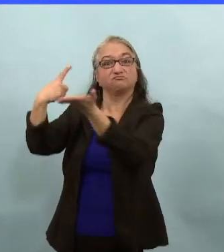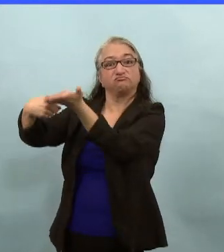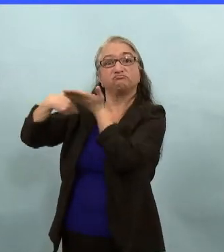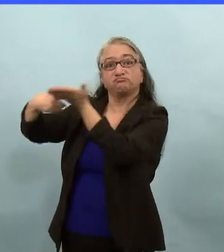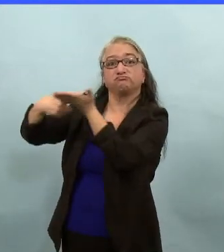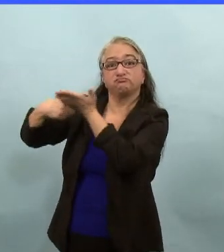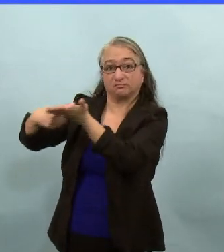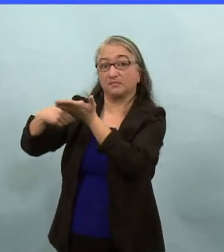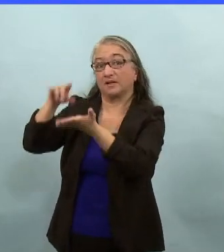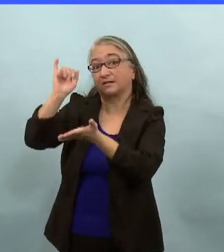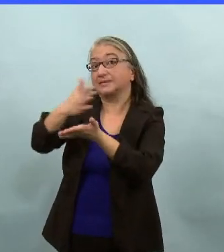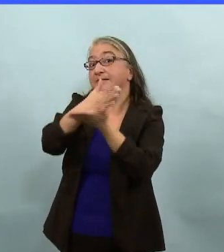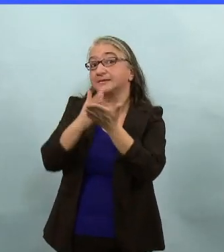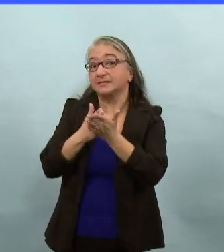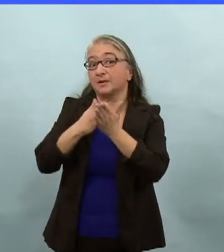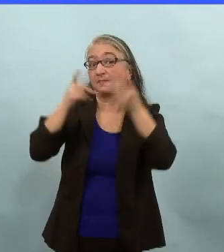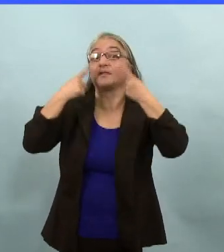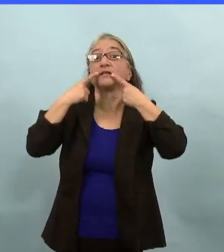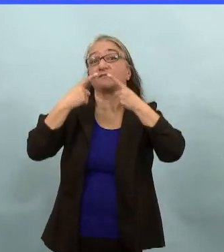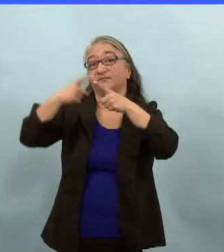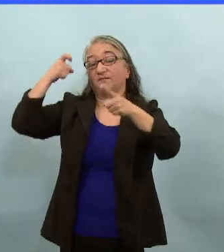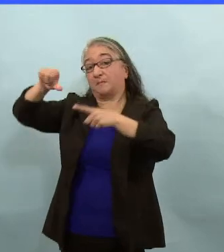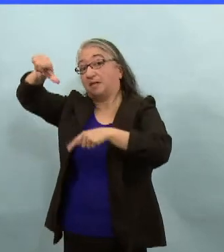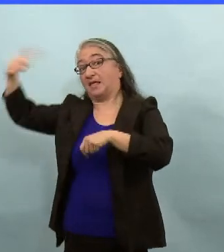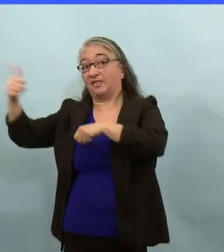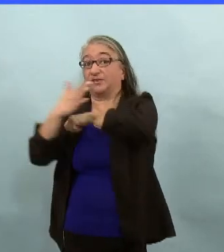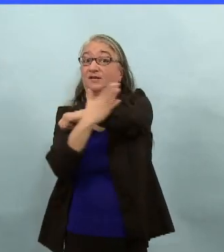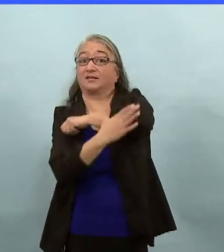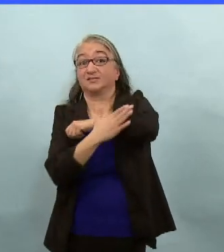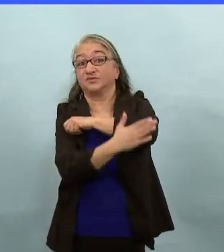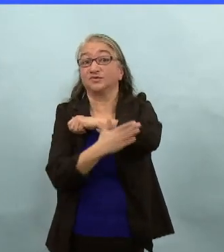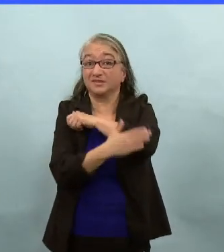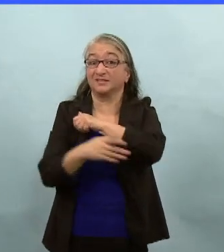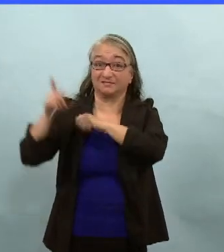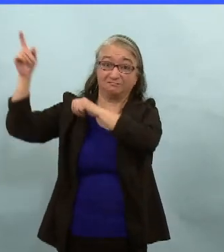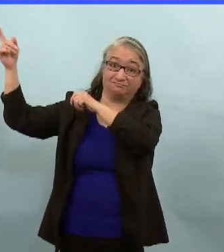now in other capacities but get them the licenses that they need to ensure that we can increase that